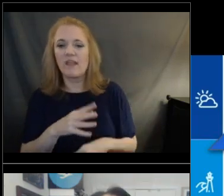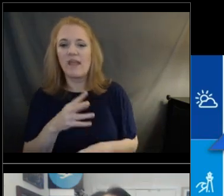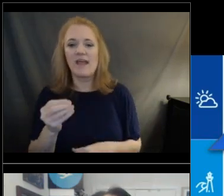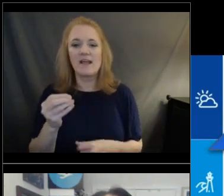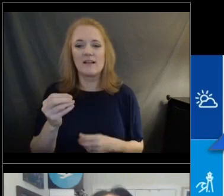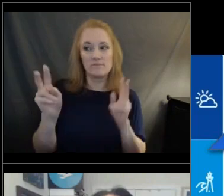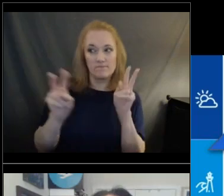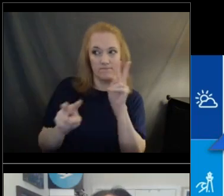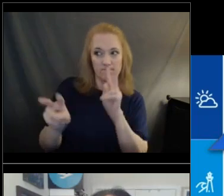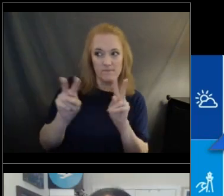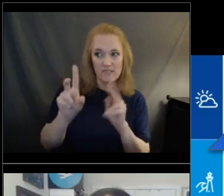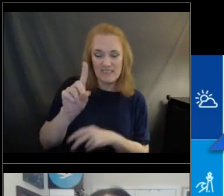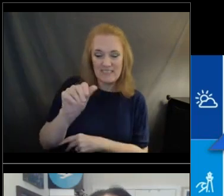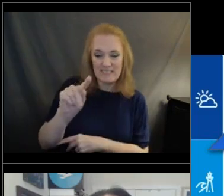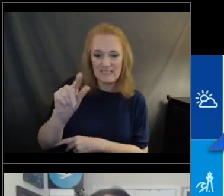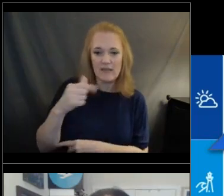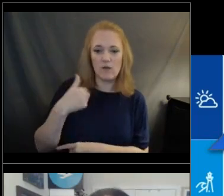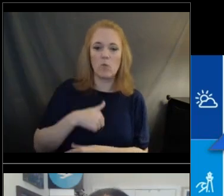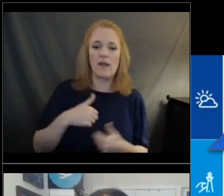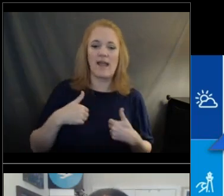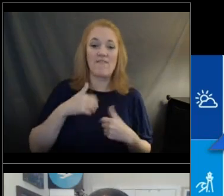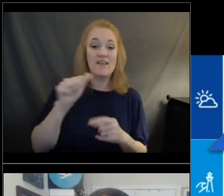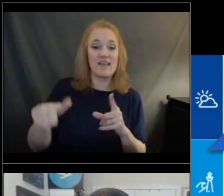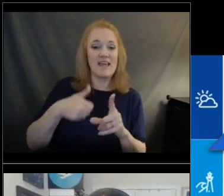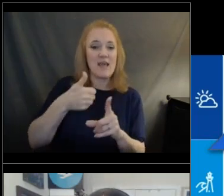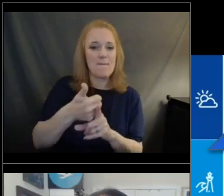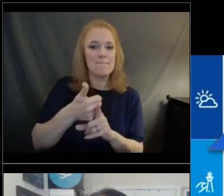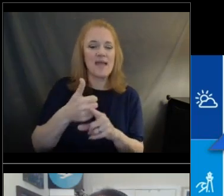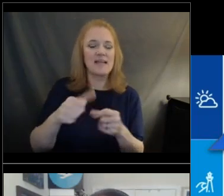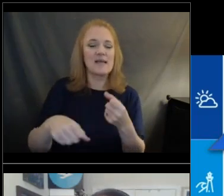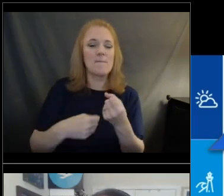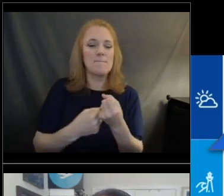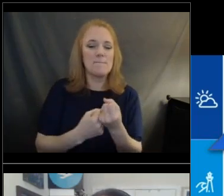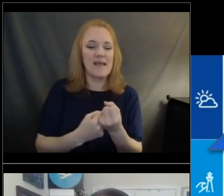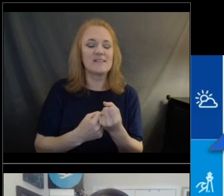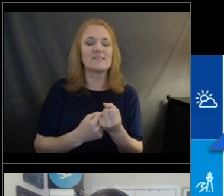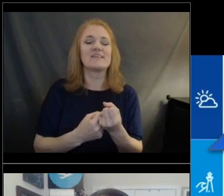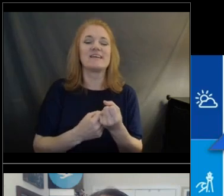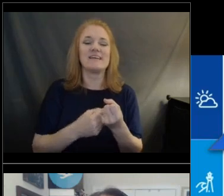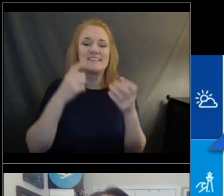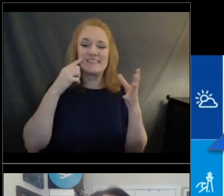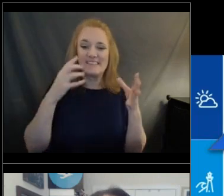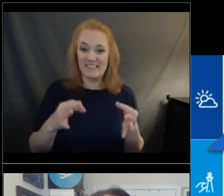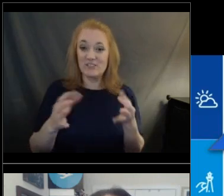We provide impact-based decision support services on national, state, county, local,